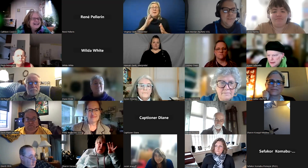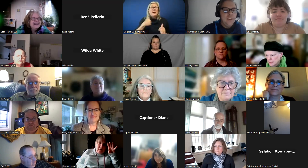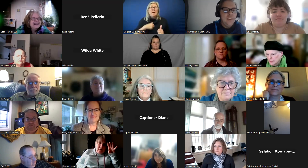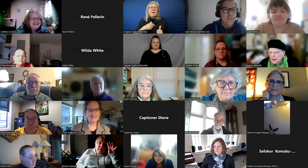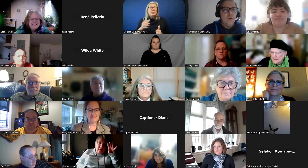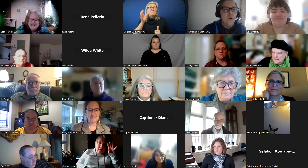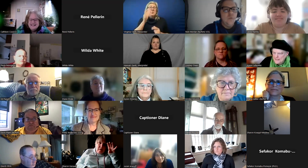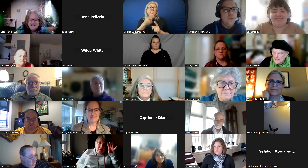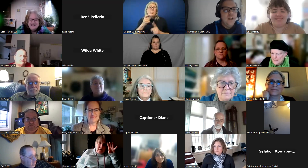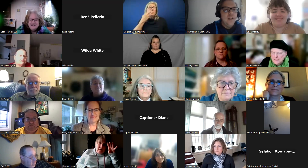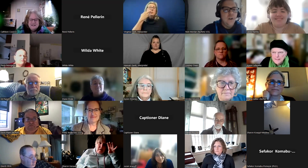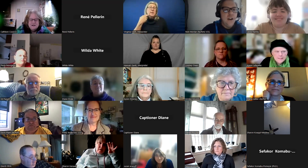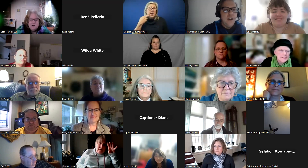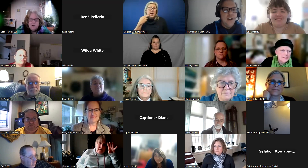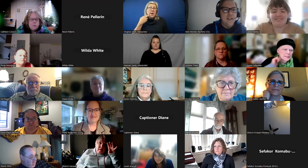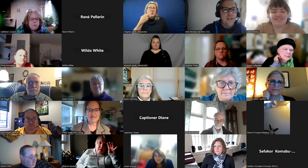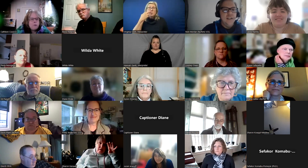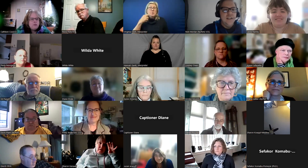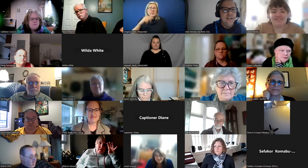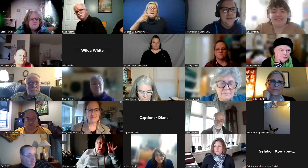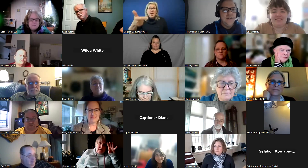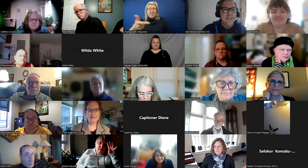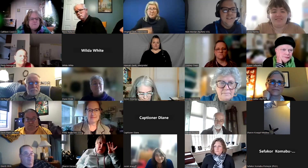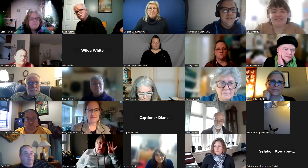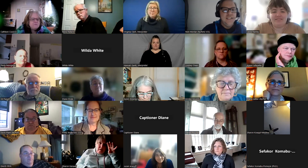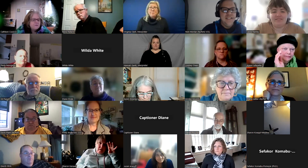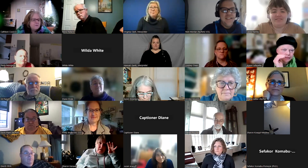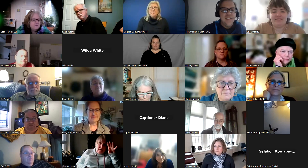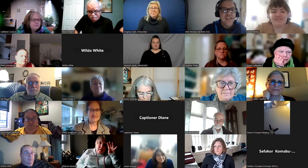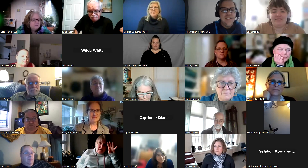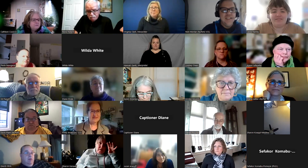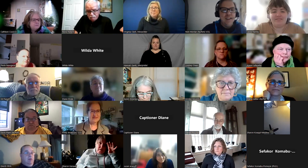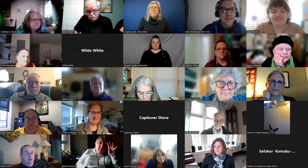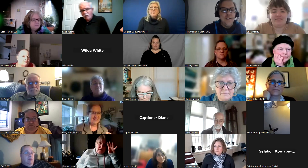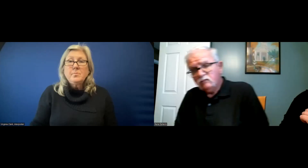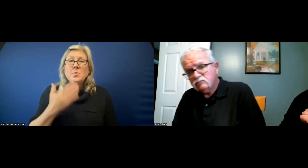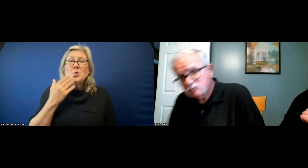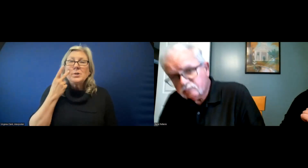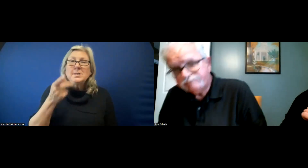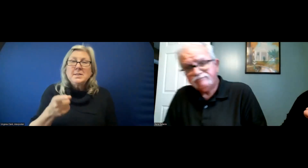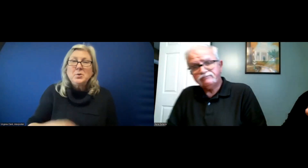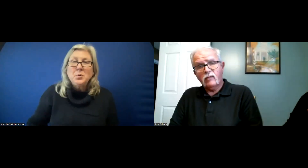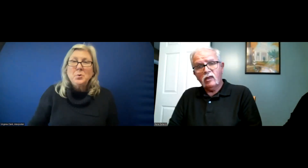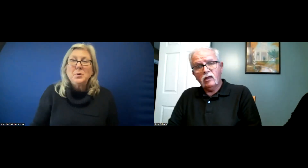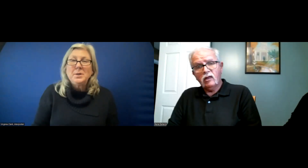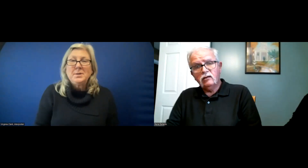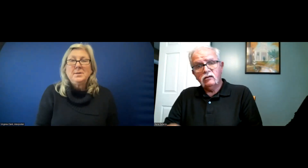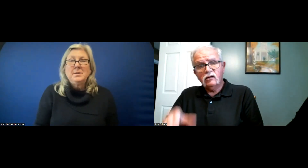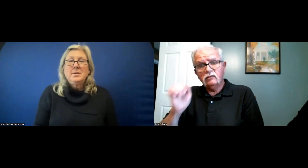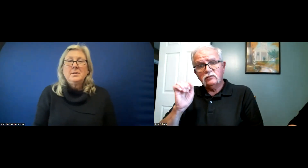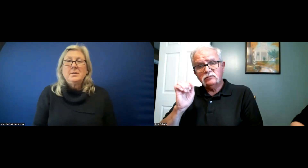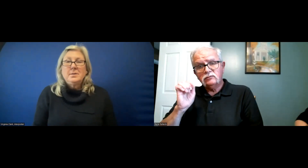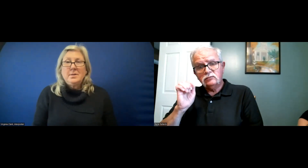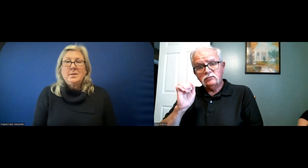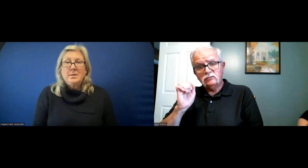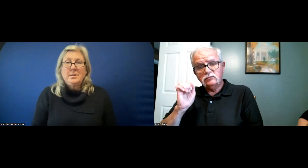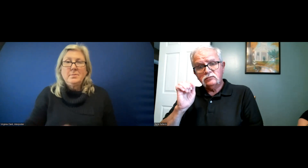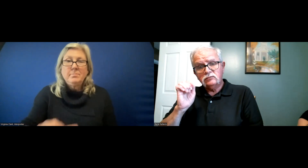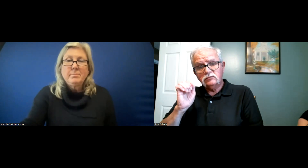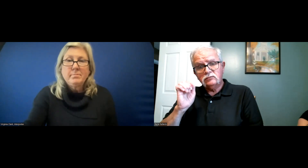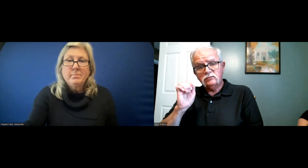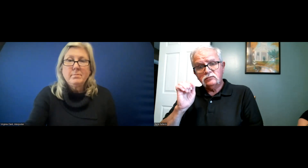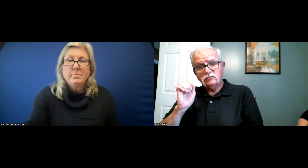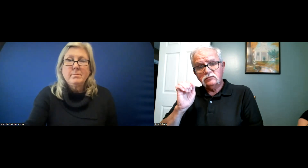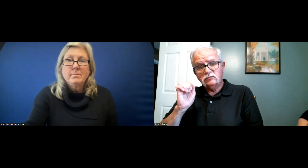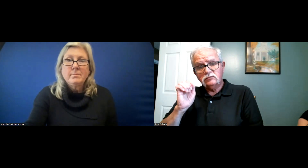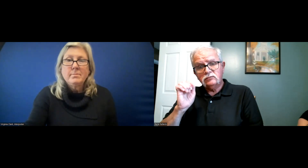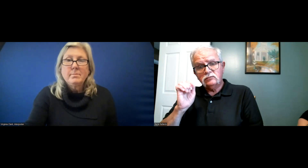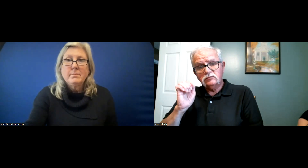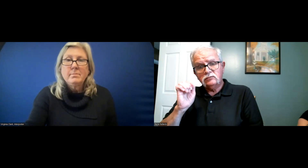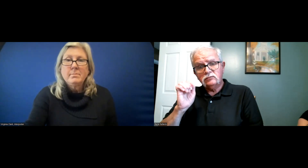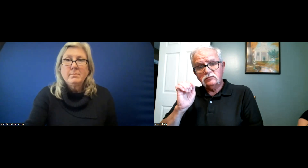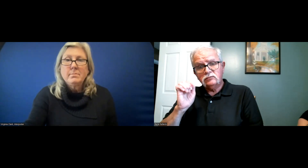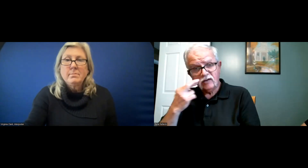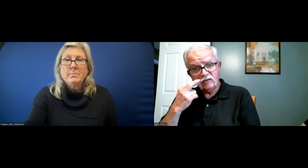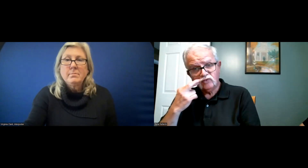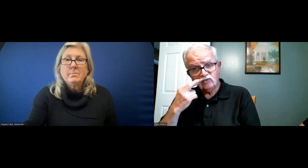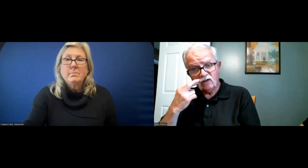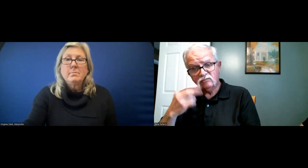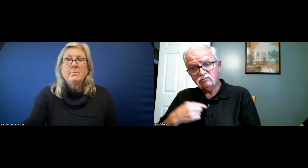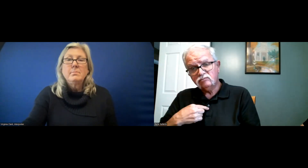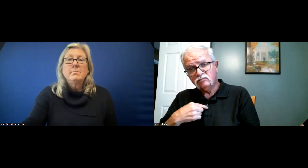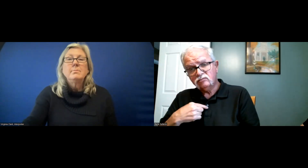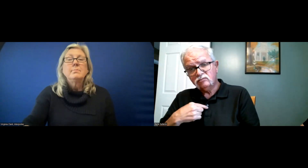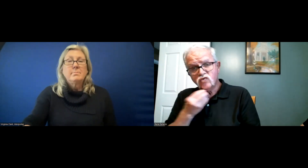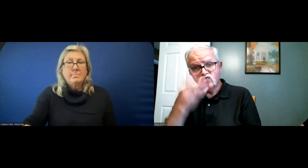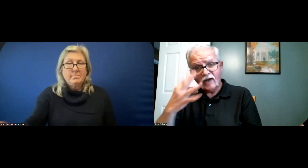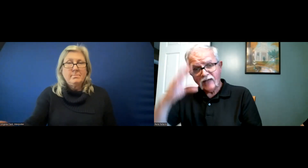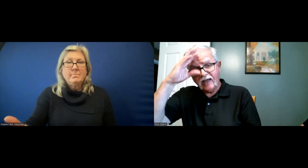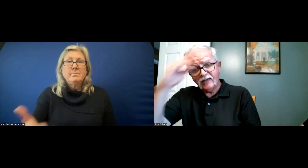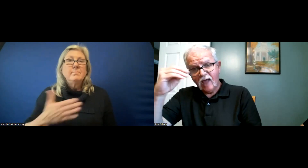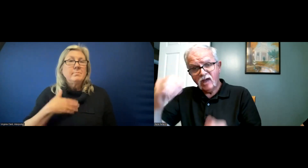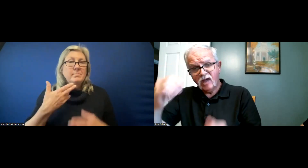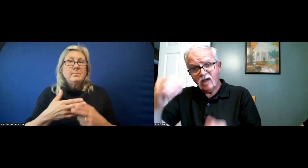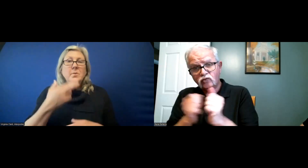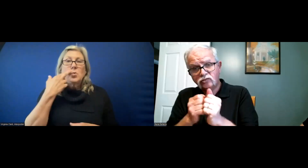go ahead. Good to see you. >> Everyone. My name is Rene, I'm a white